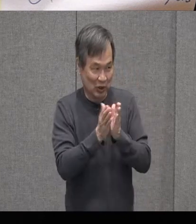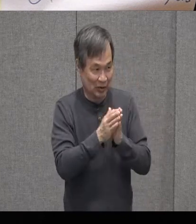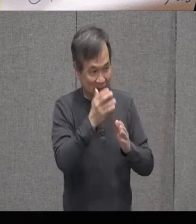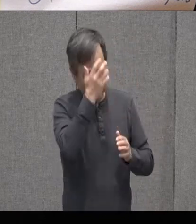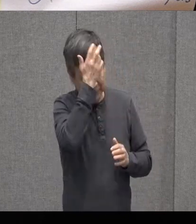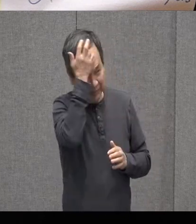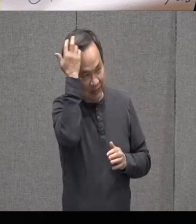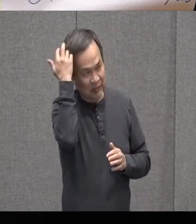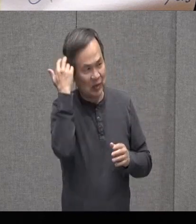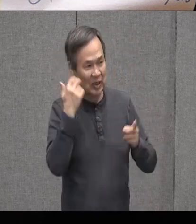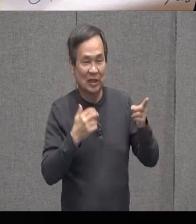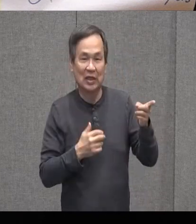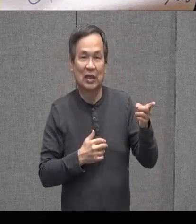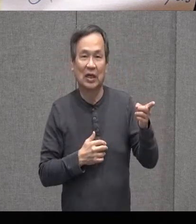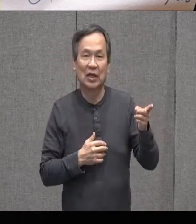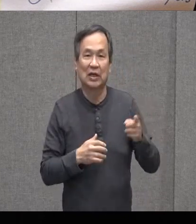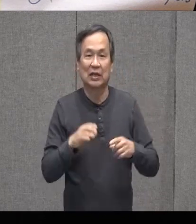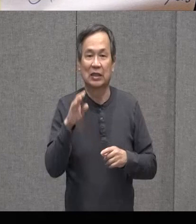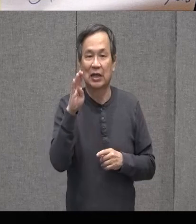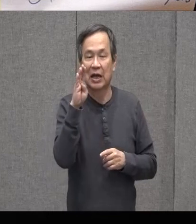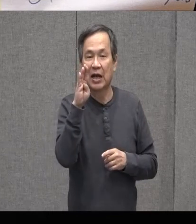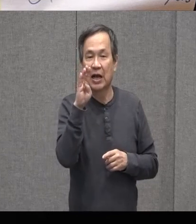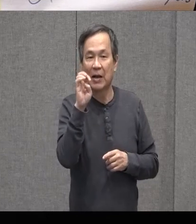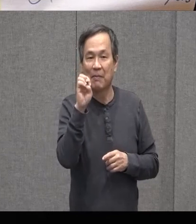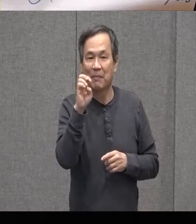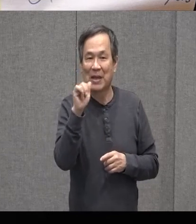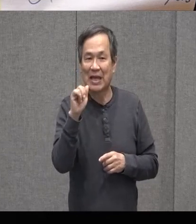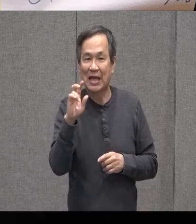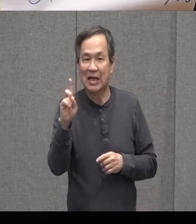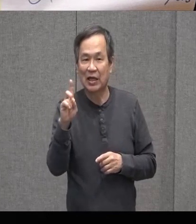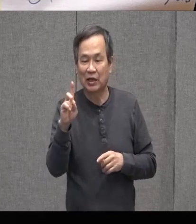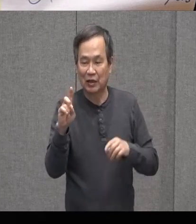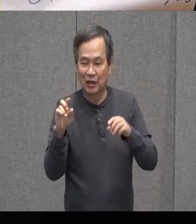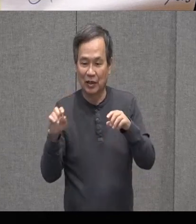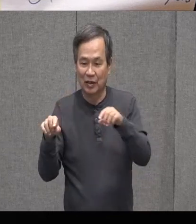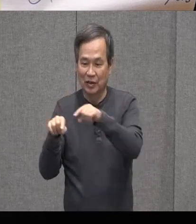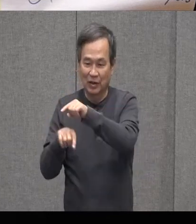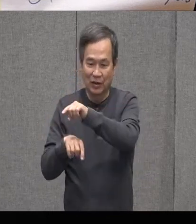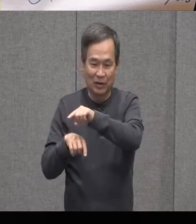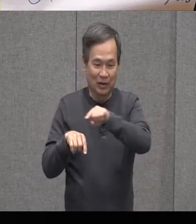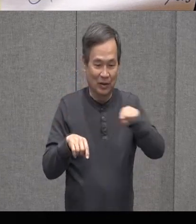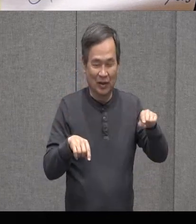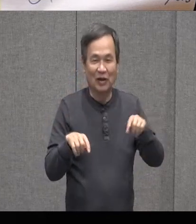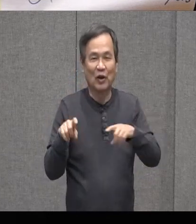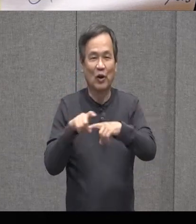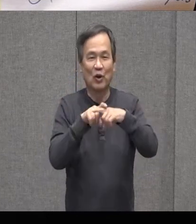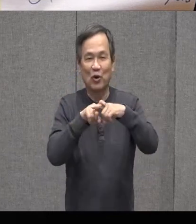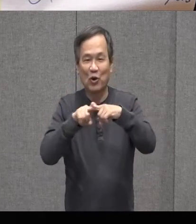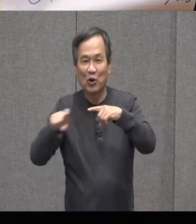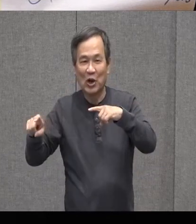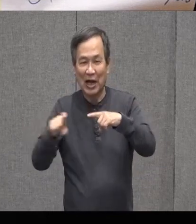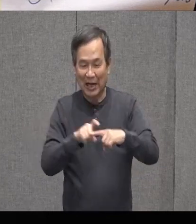And we're gonna use a tool called a bead rack to help us think about some of the doubling. So, if we had a pot, a doubling pot,